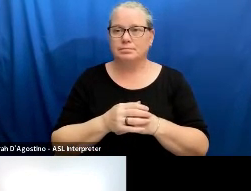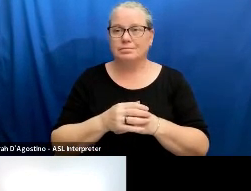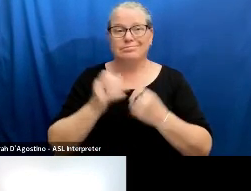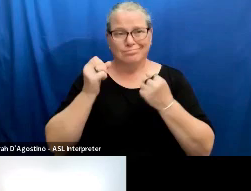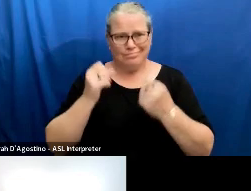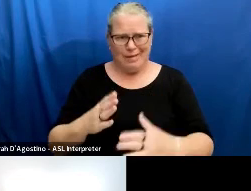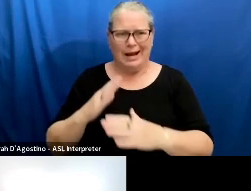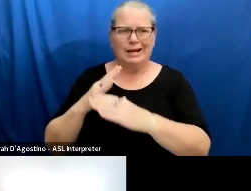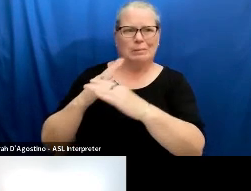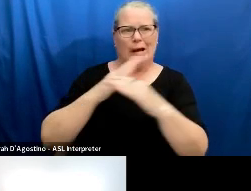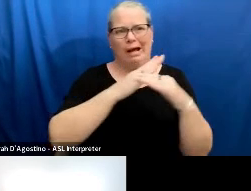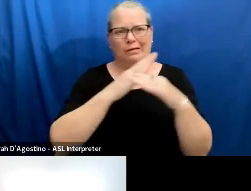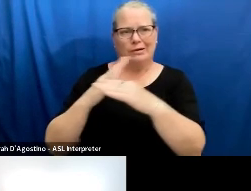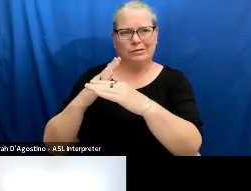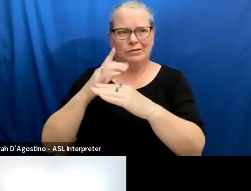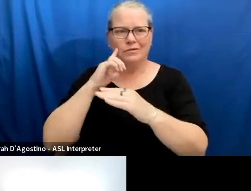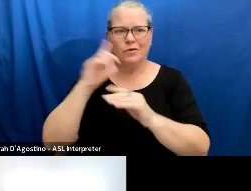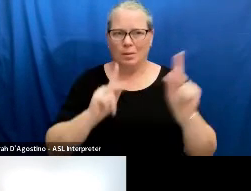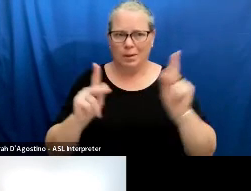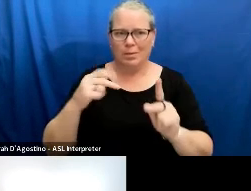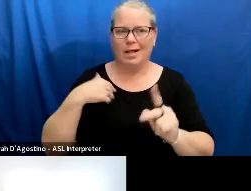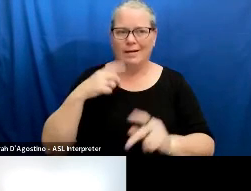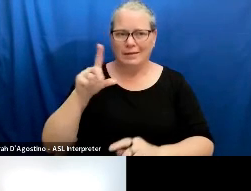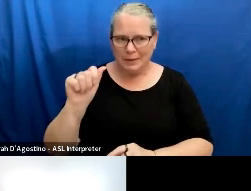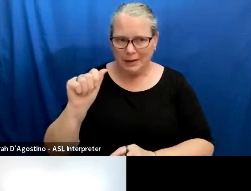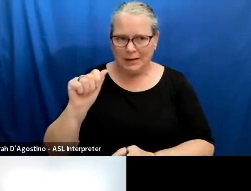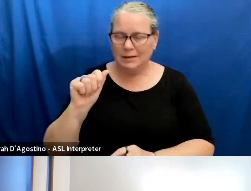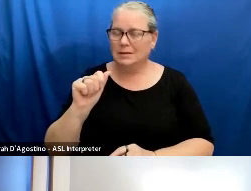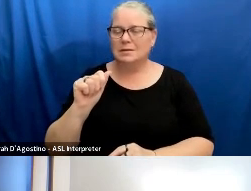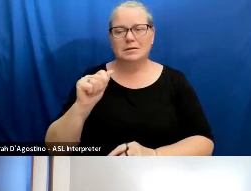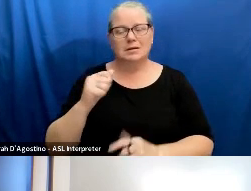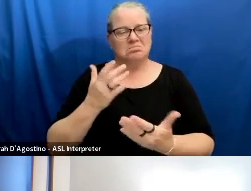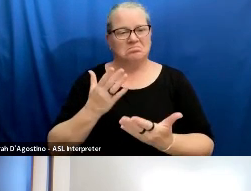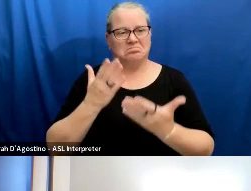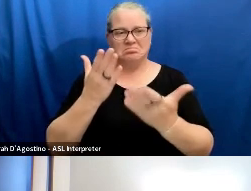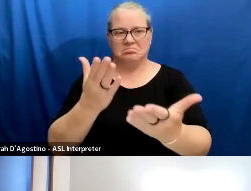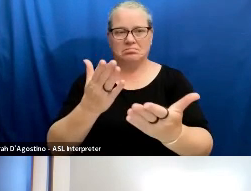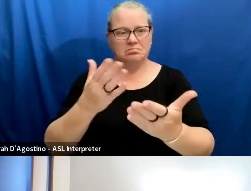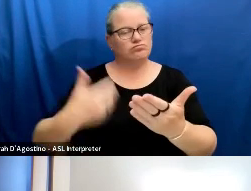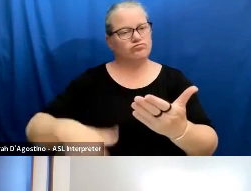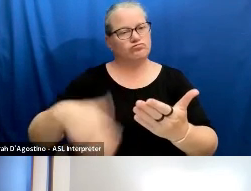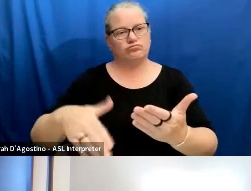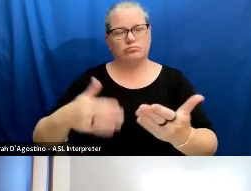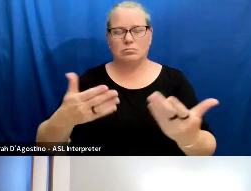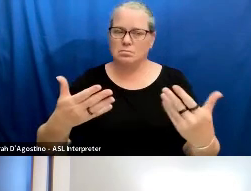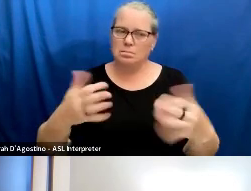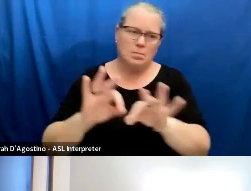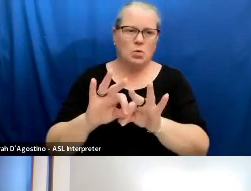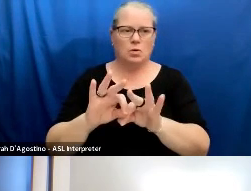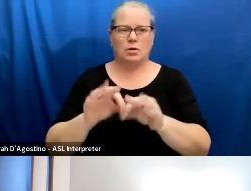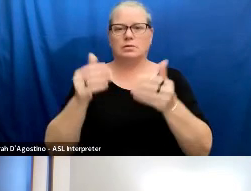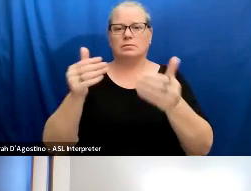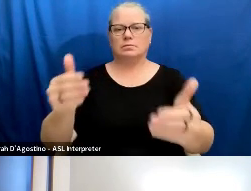for people with disabilities it is so critical to vote um more critical